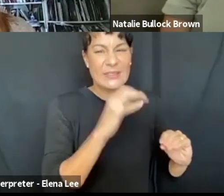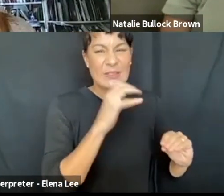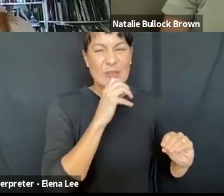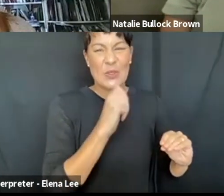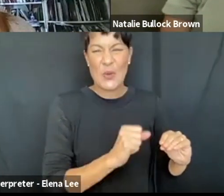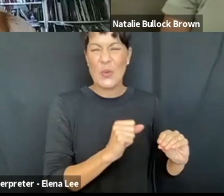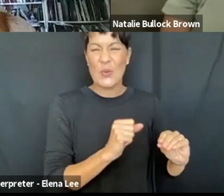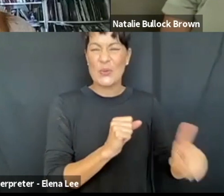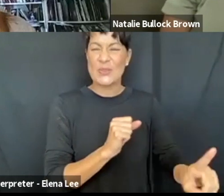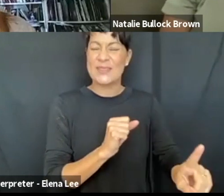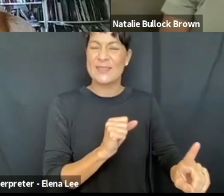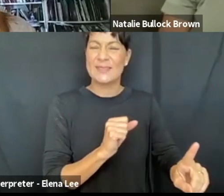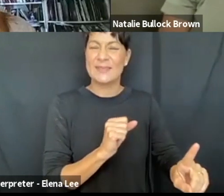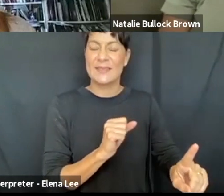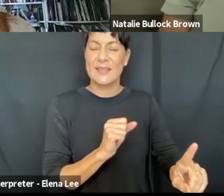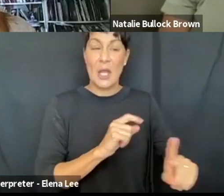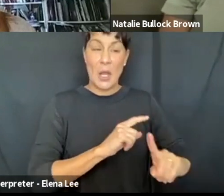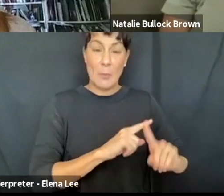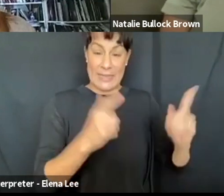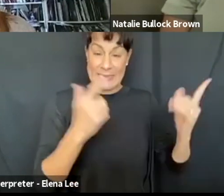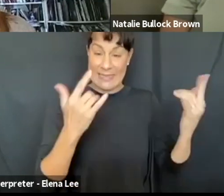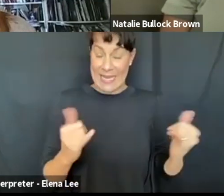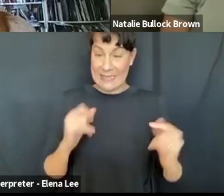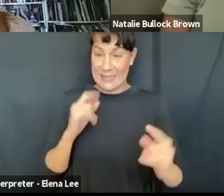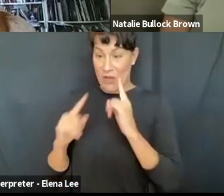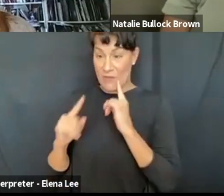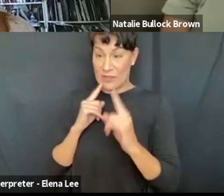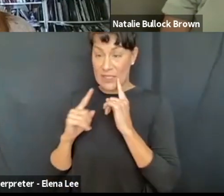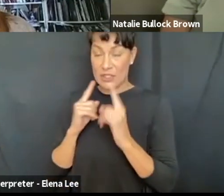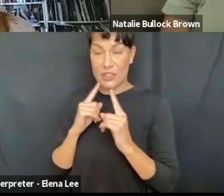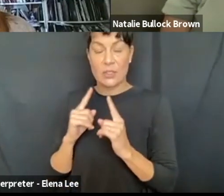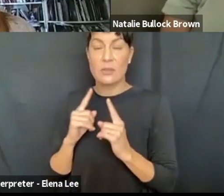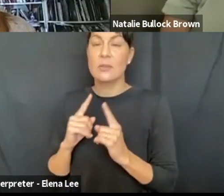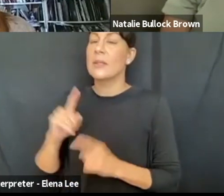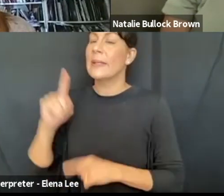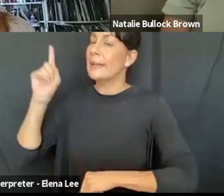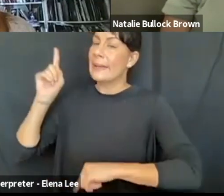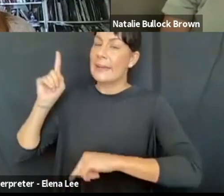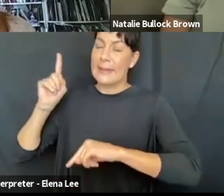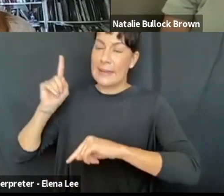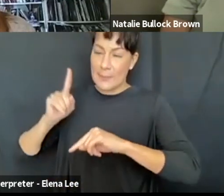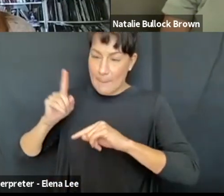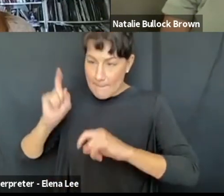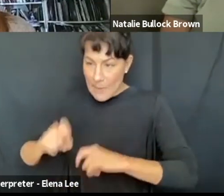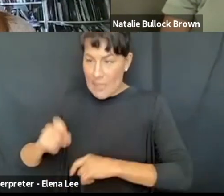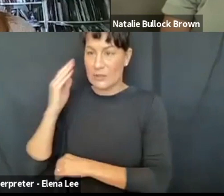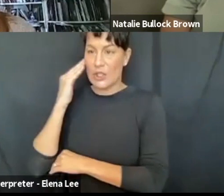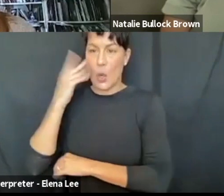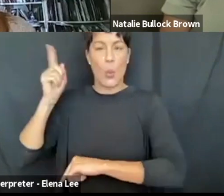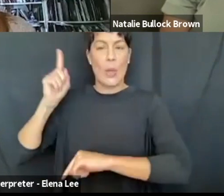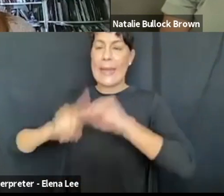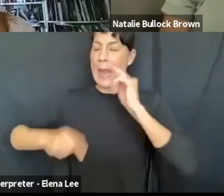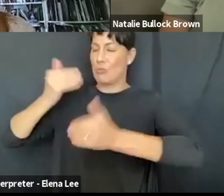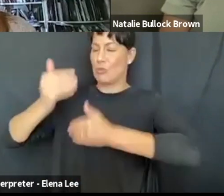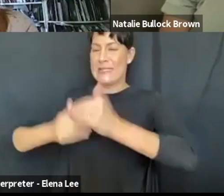that we're having right now, because we cannot proceed in that same way. And I think that's why it's important